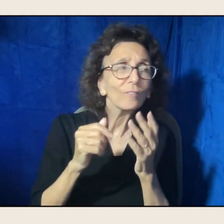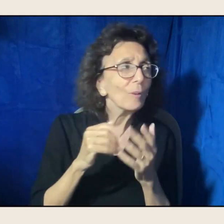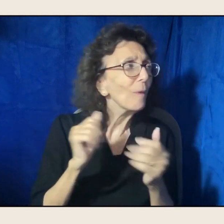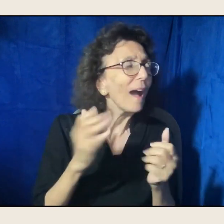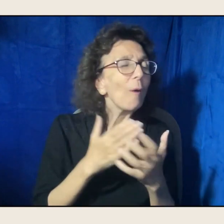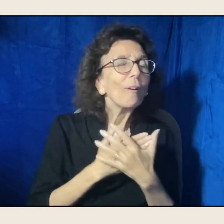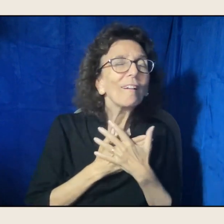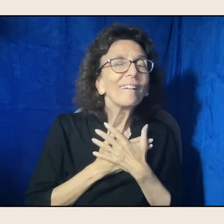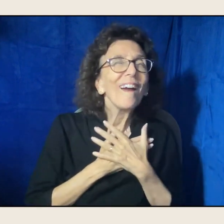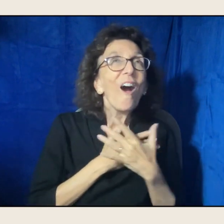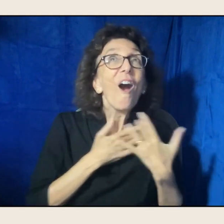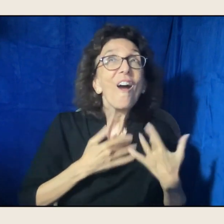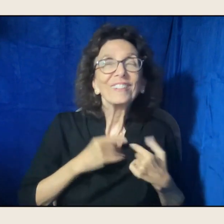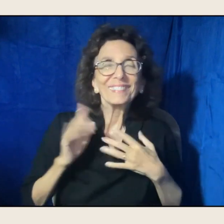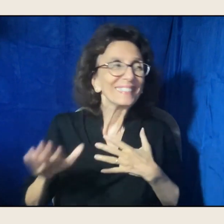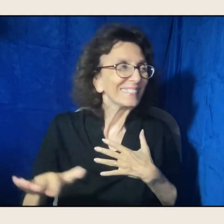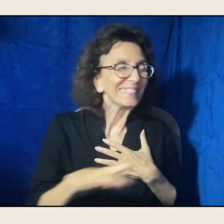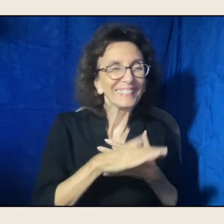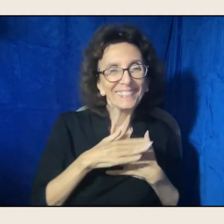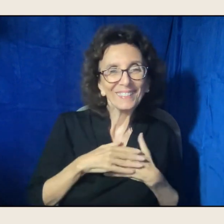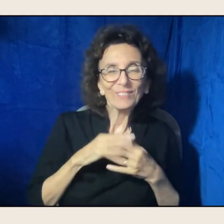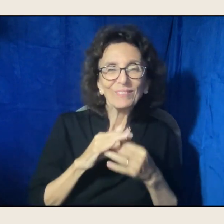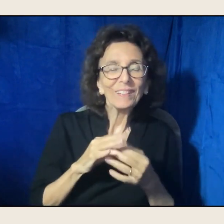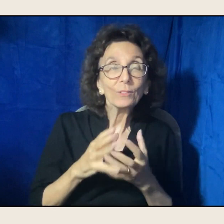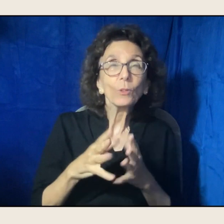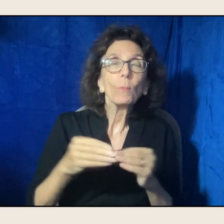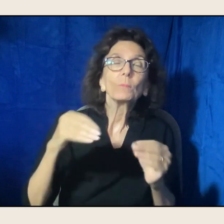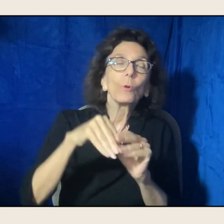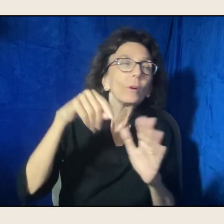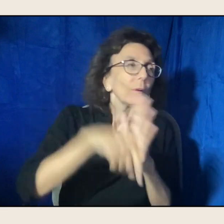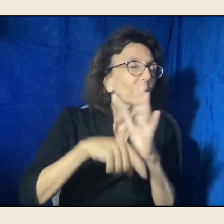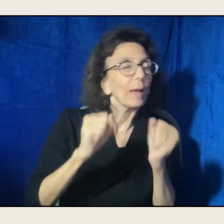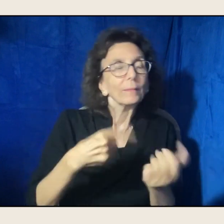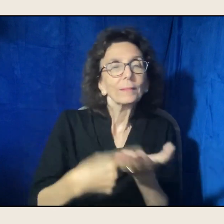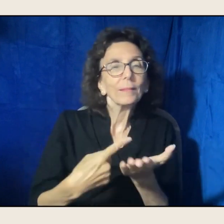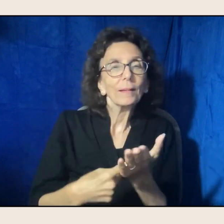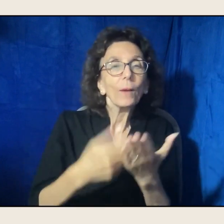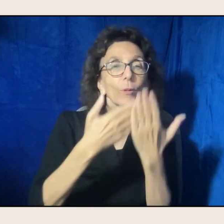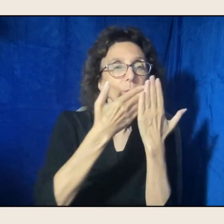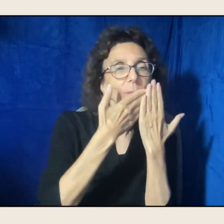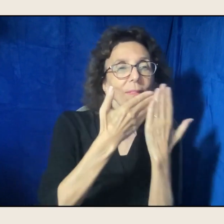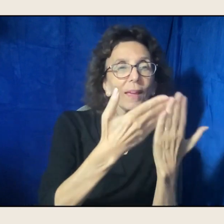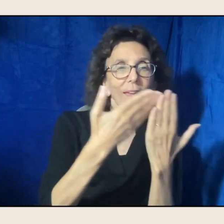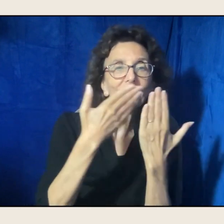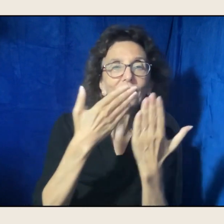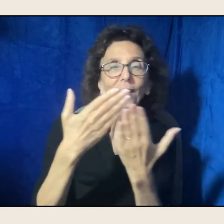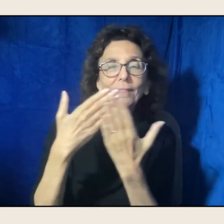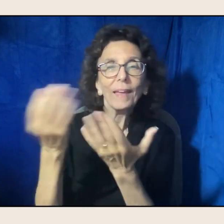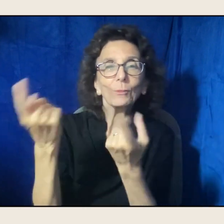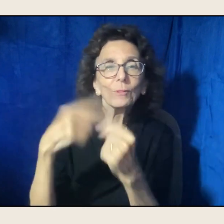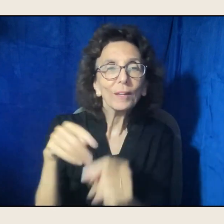There's so much more to talk about and I want to thank everybody who came to listen to this program,